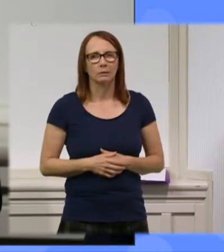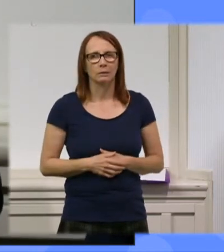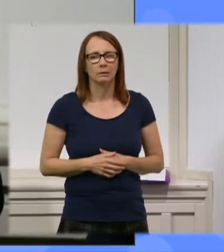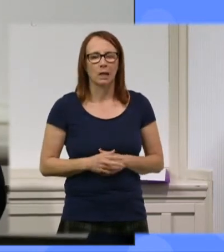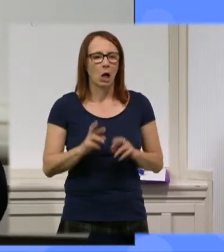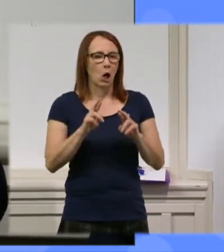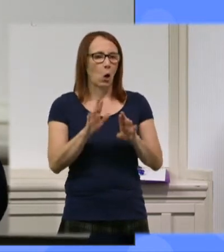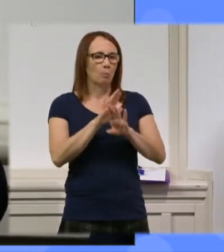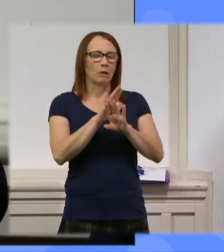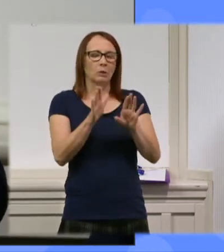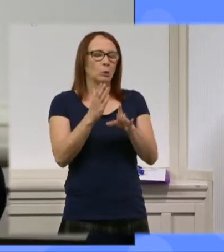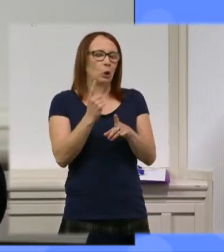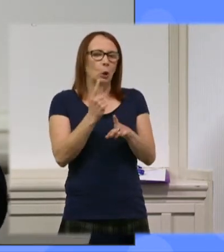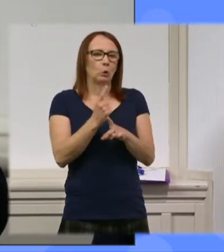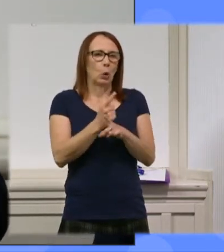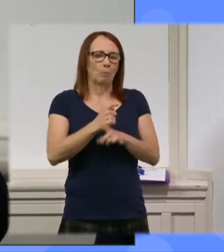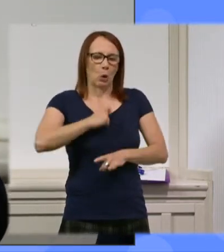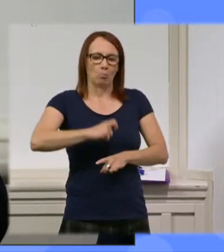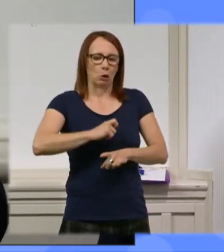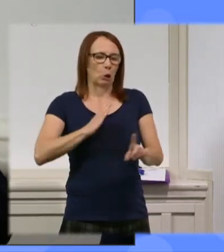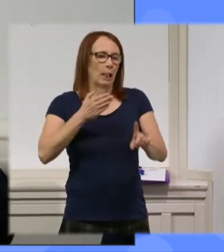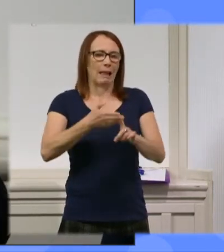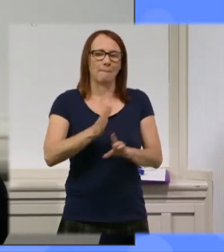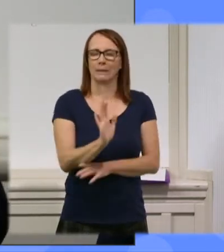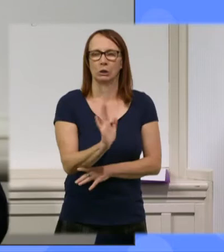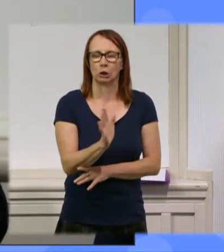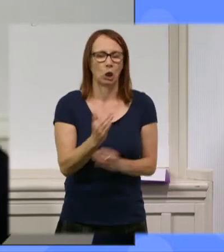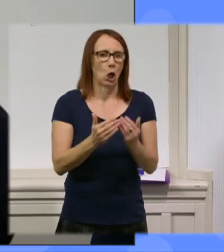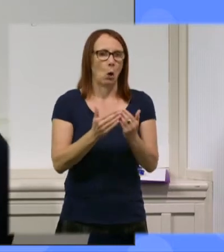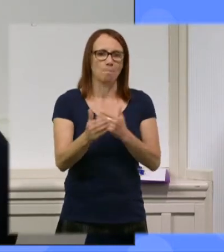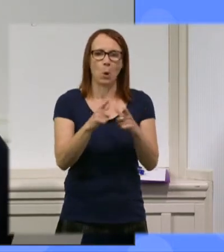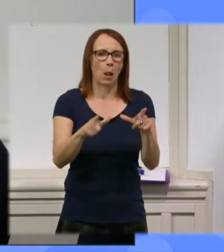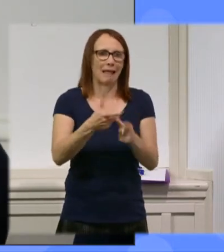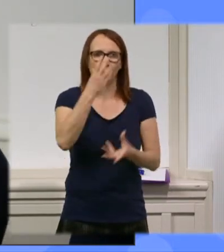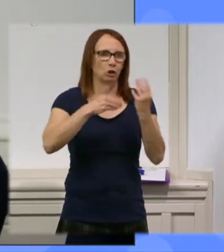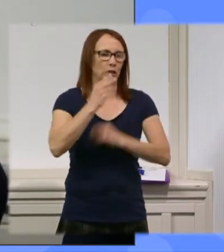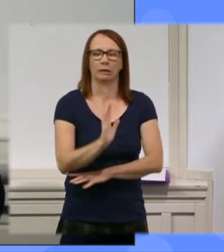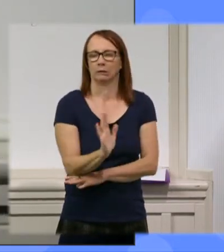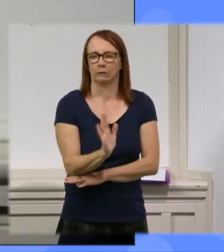talk about personal ambitions for this year because I'm certainly not looking at learning any more languages at the moment but so I'm Jamie Harper Johnson I